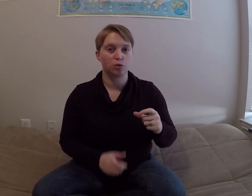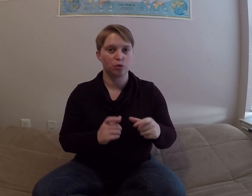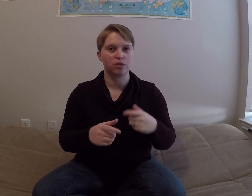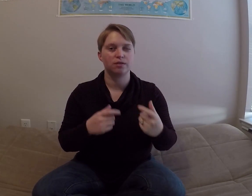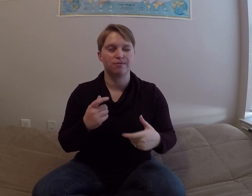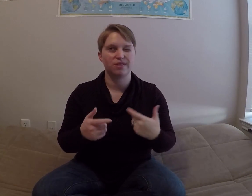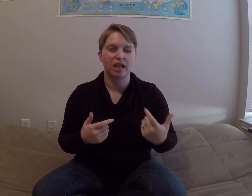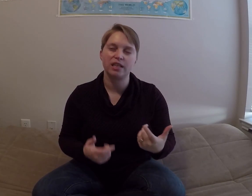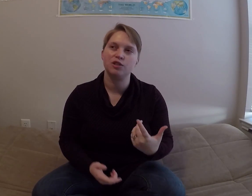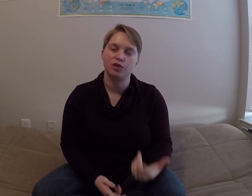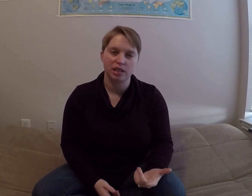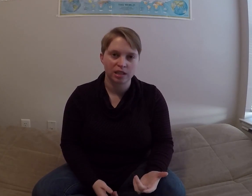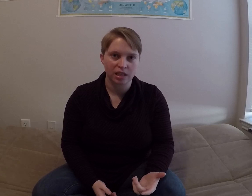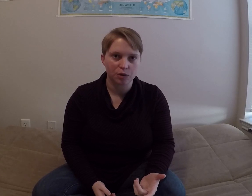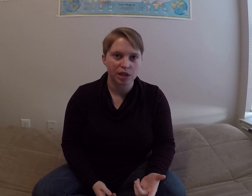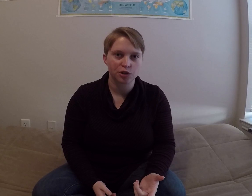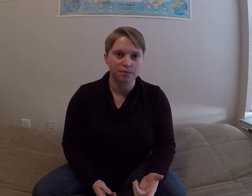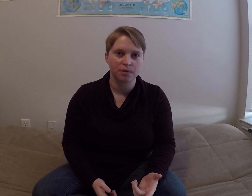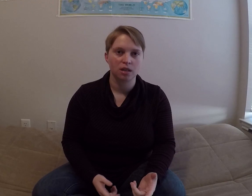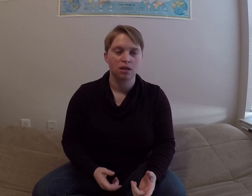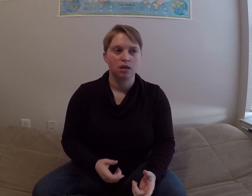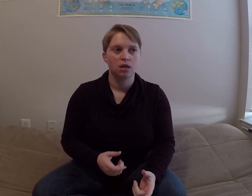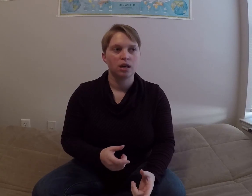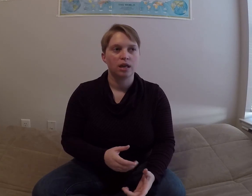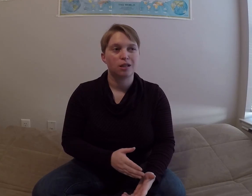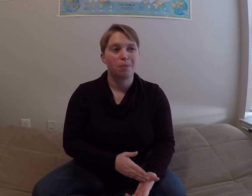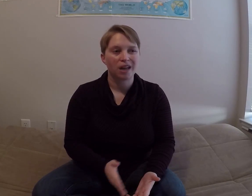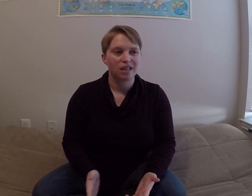To take into consideration.